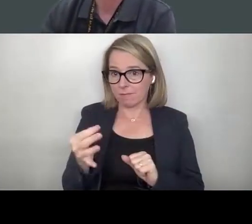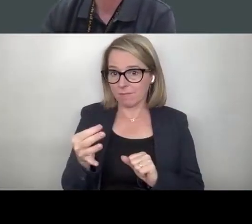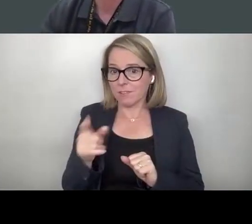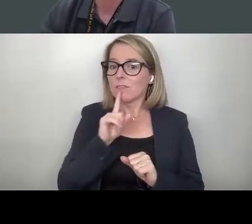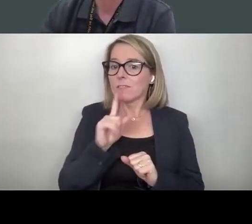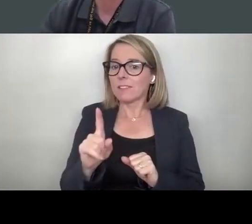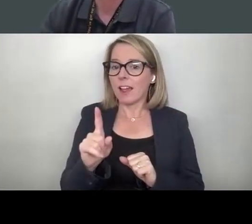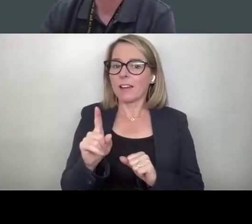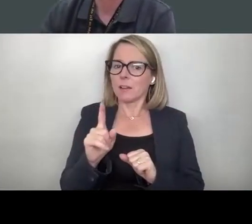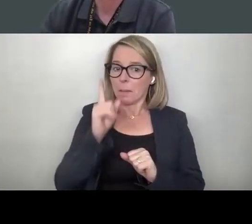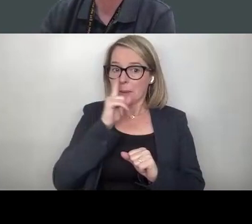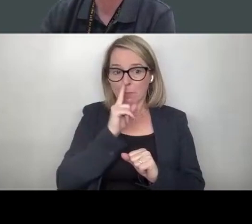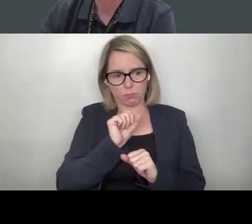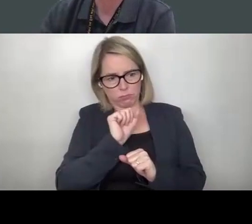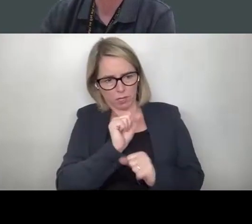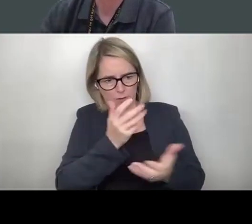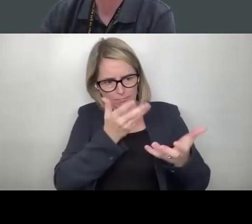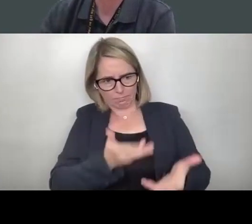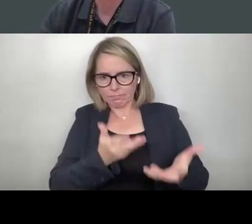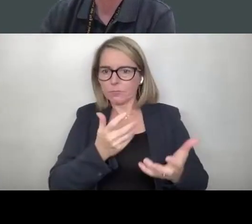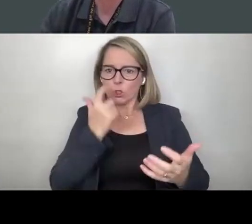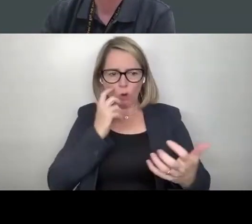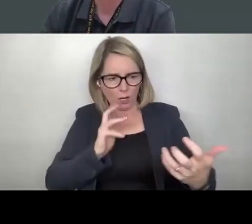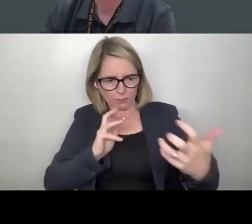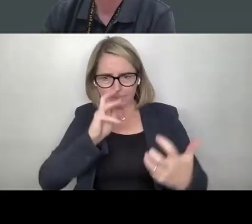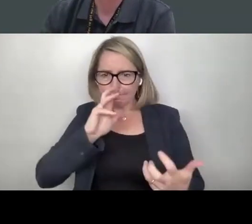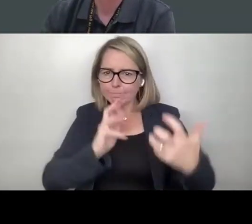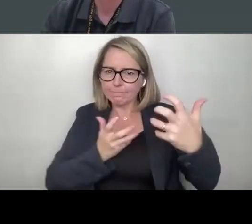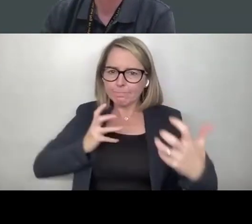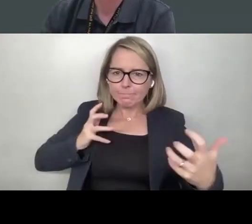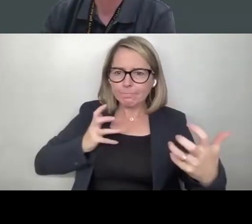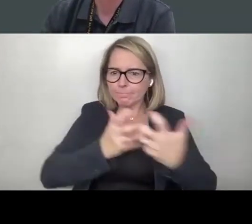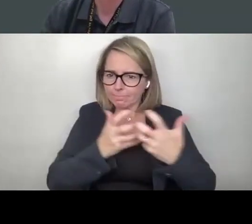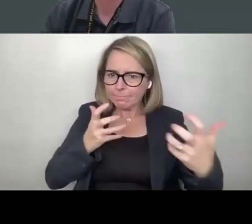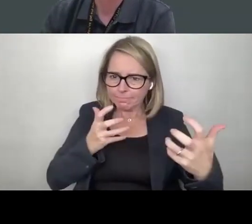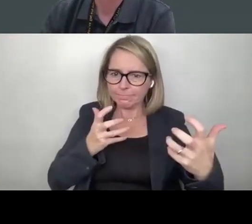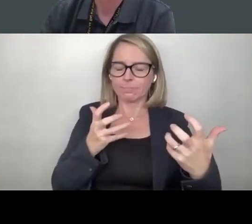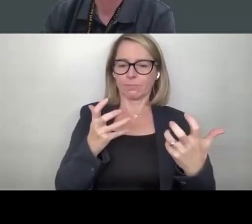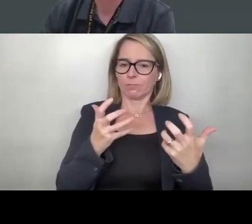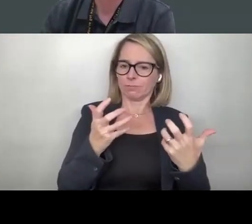people where they are at. What do you think that general healthcare can learn from that approach?